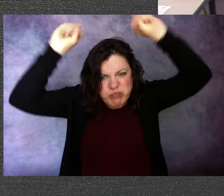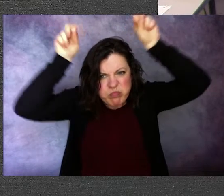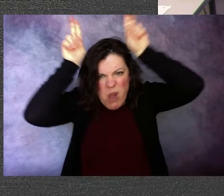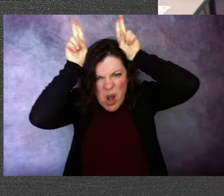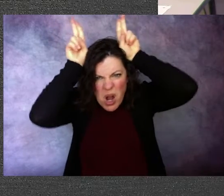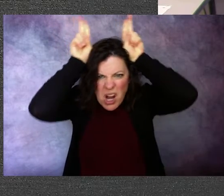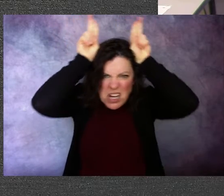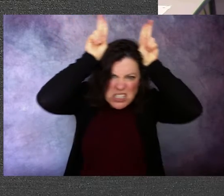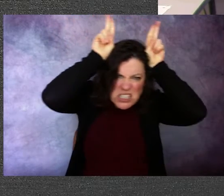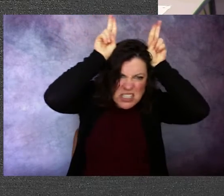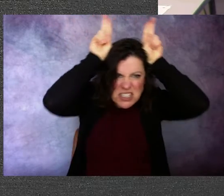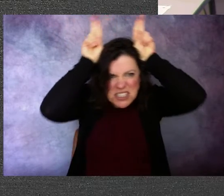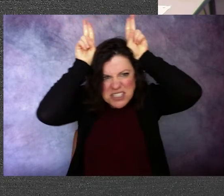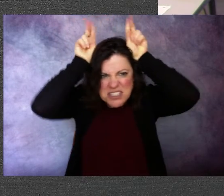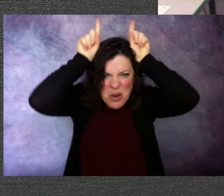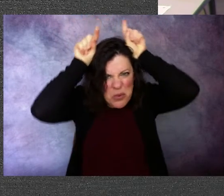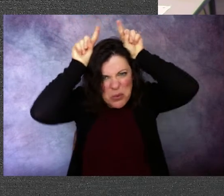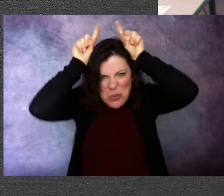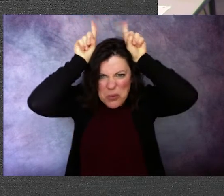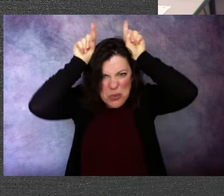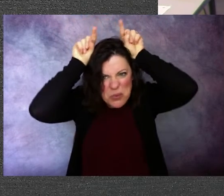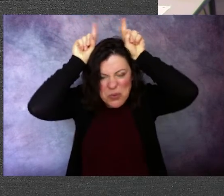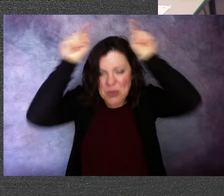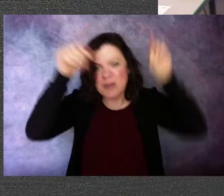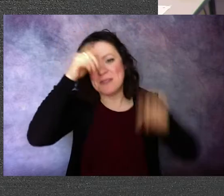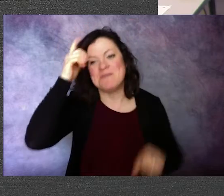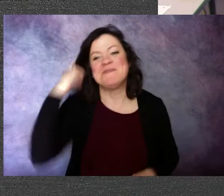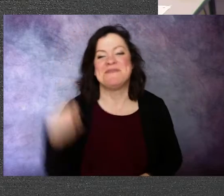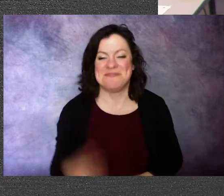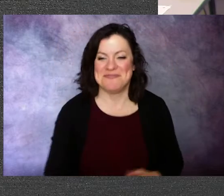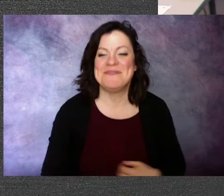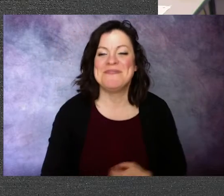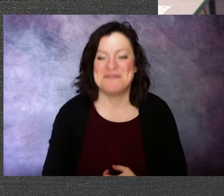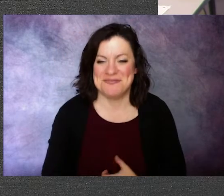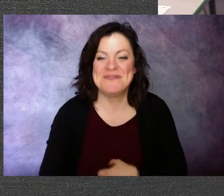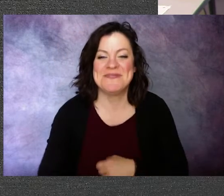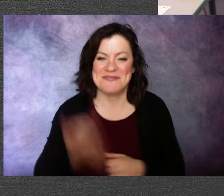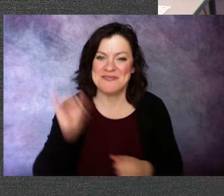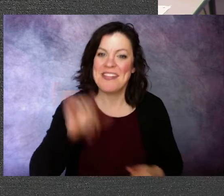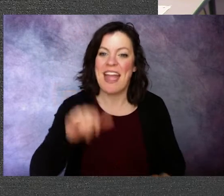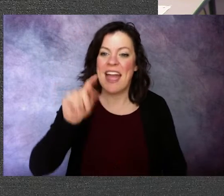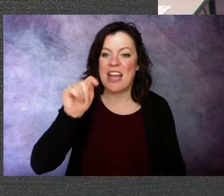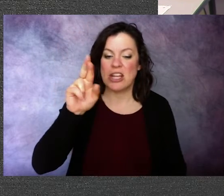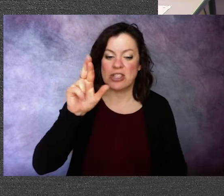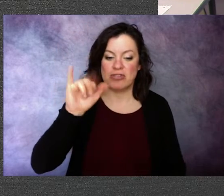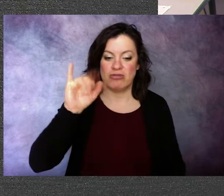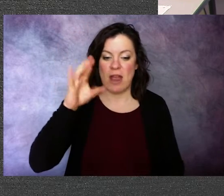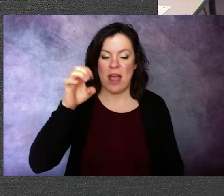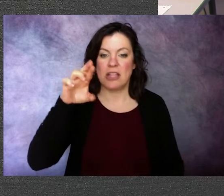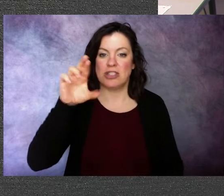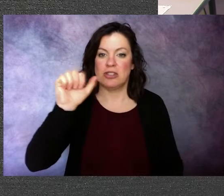Make your three horns, triceratops. Oh boy, that was a lot of fun.